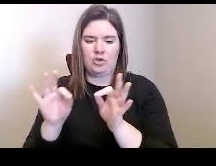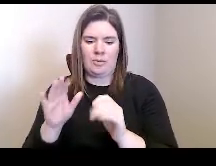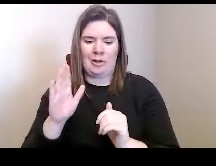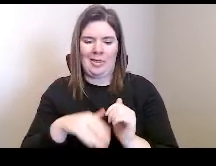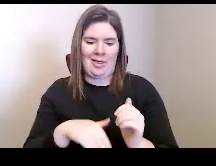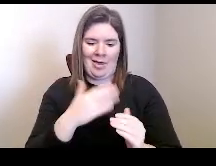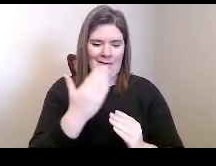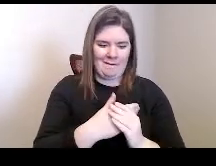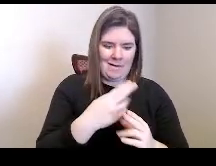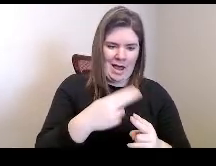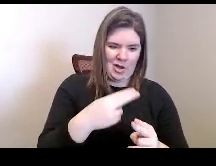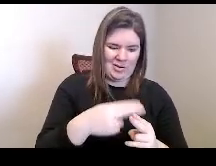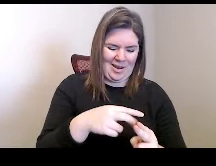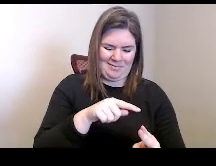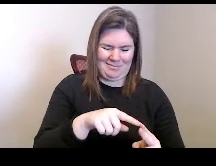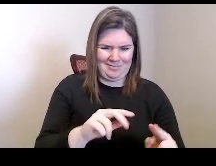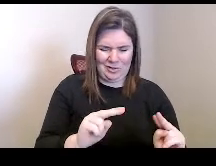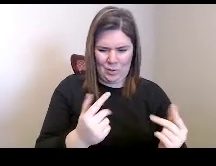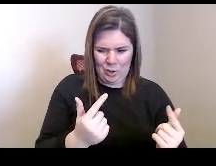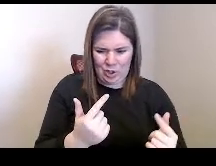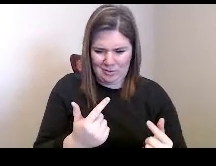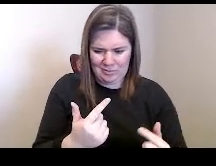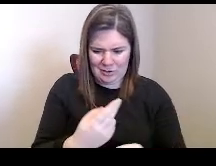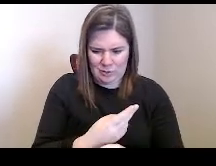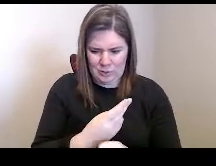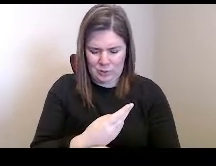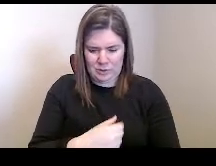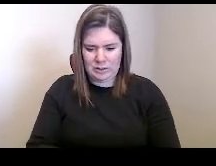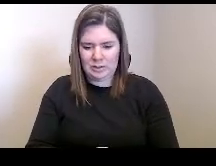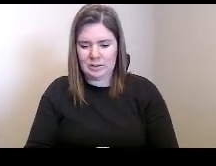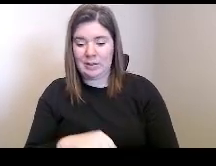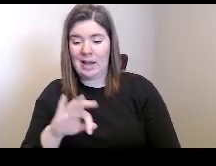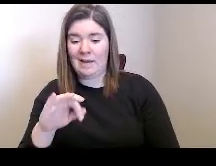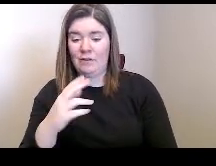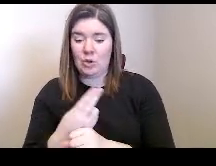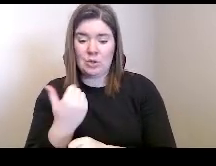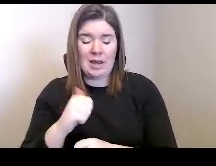So, the other reason is if you use any kind of content management tool like SharePoint